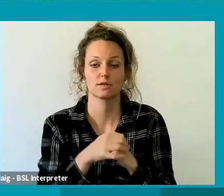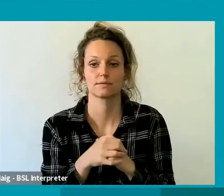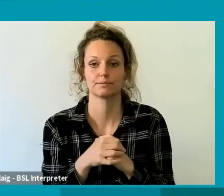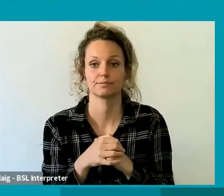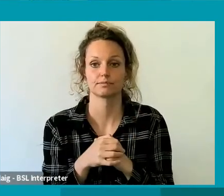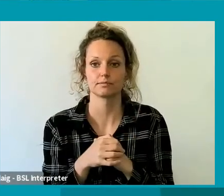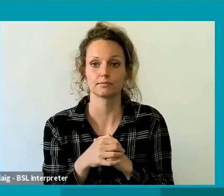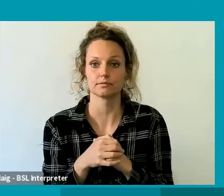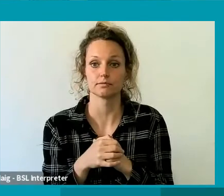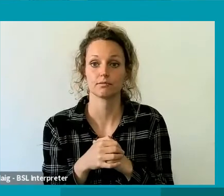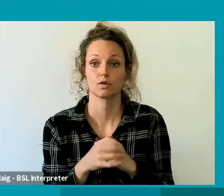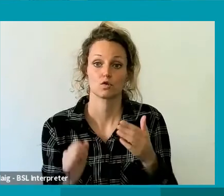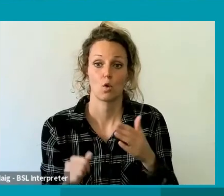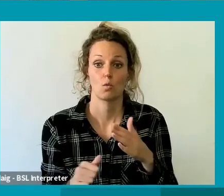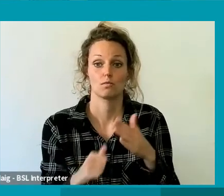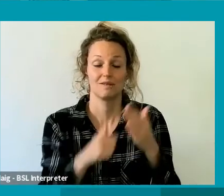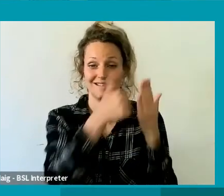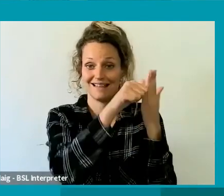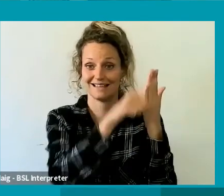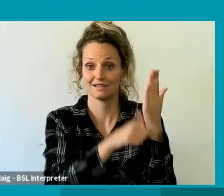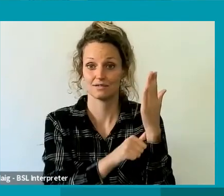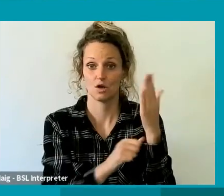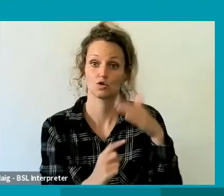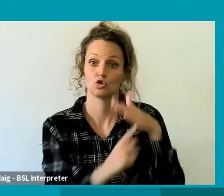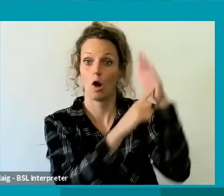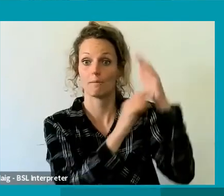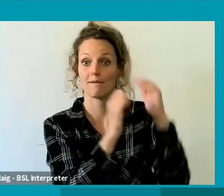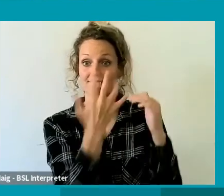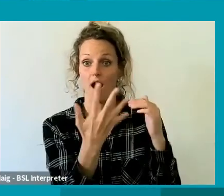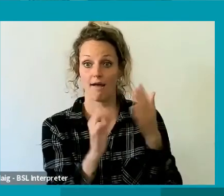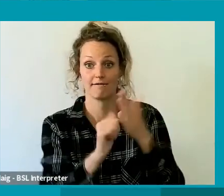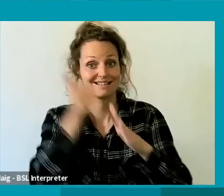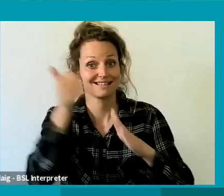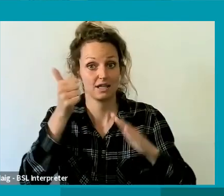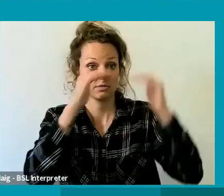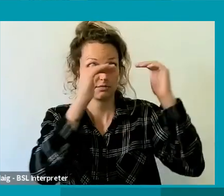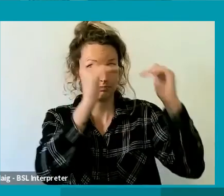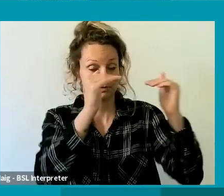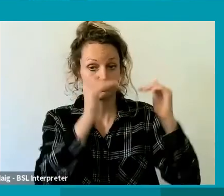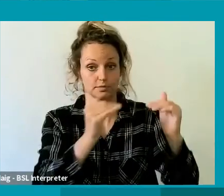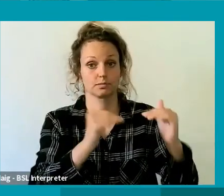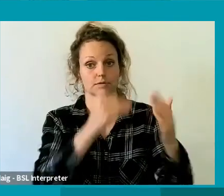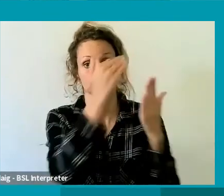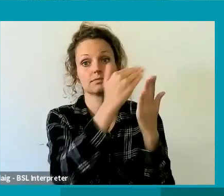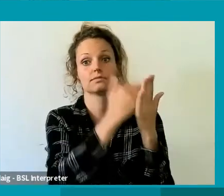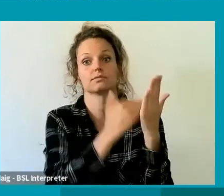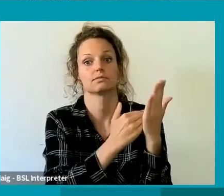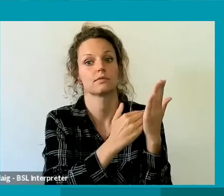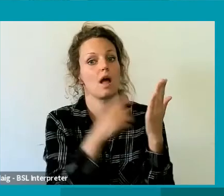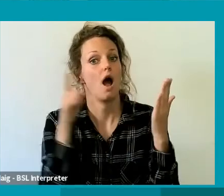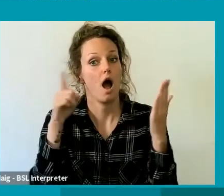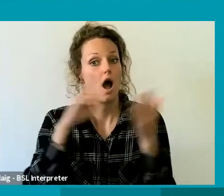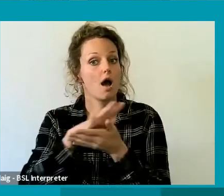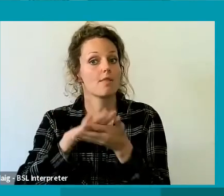your personal brand list those top five skills that are required for that job that you're looking for.